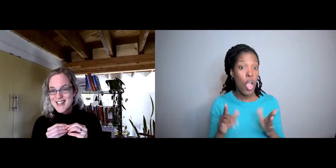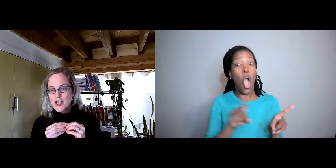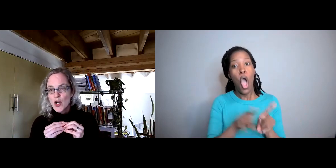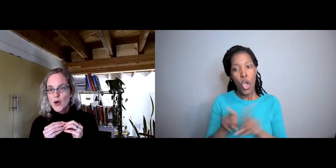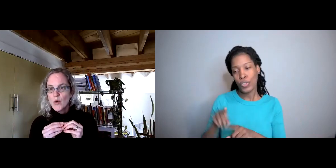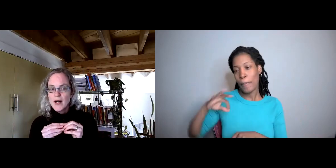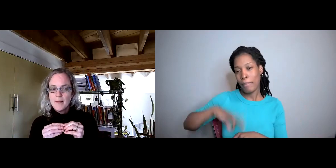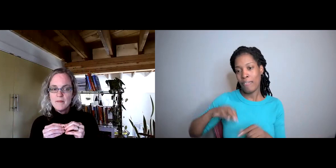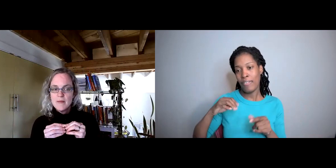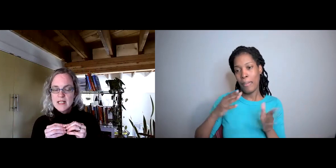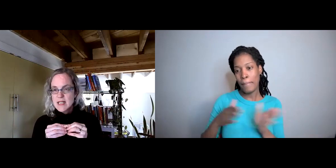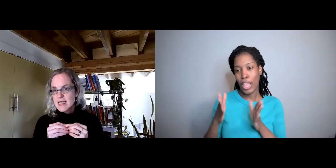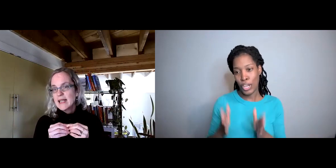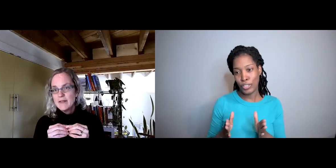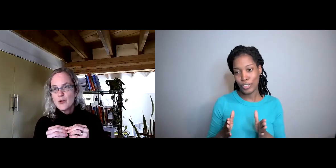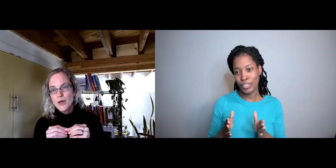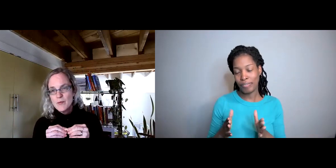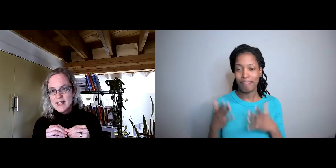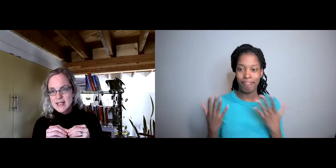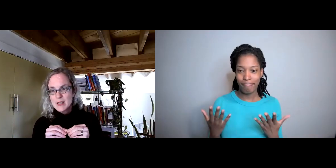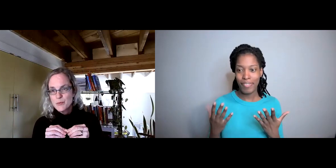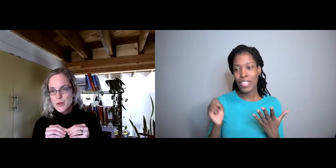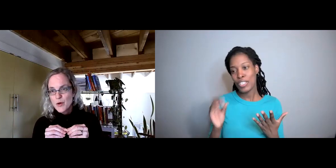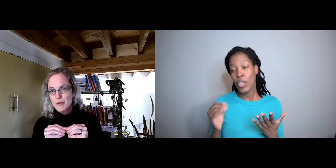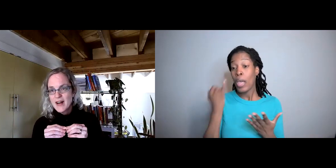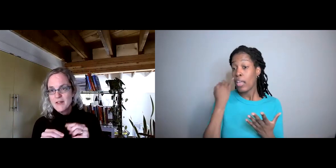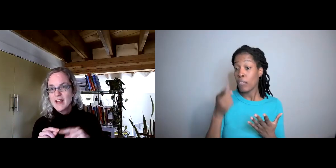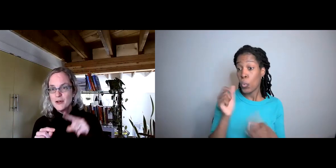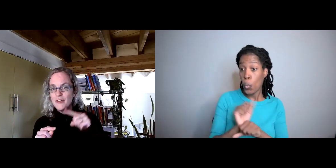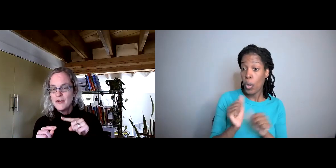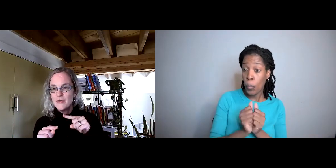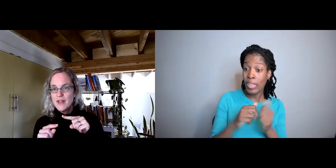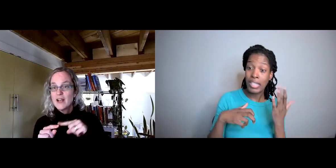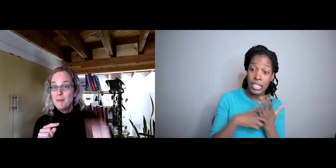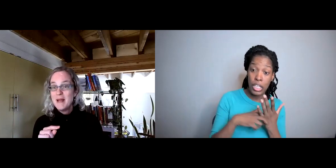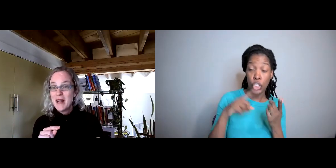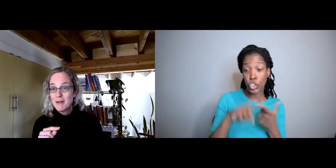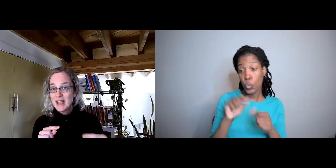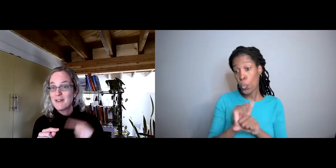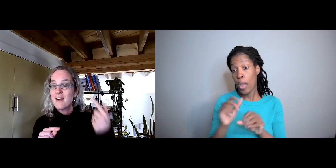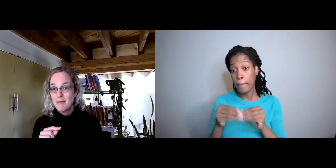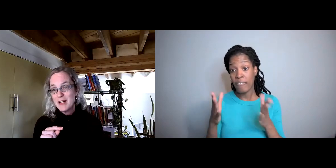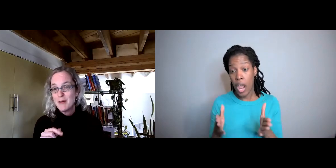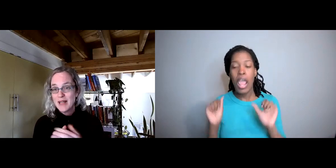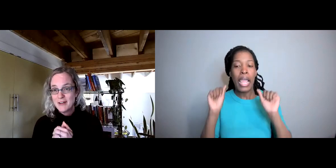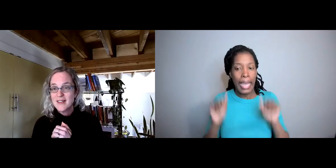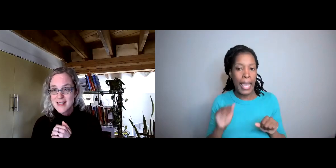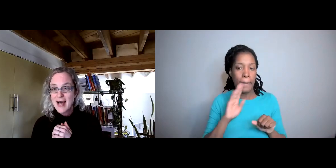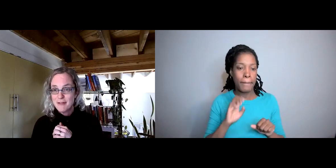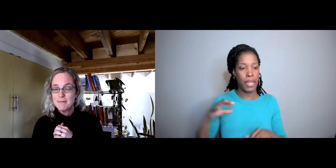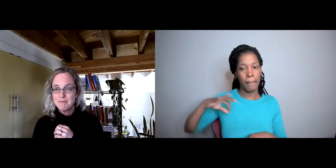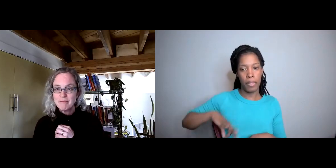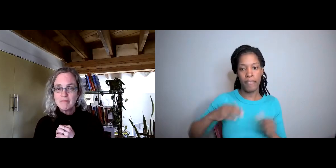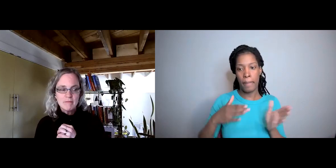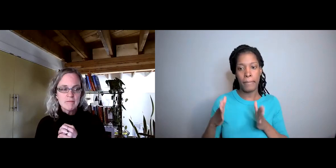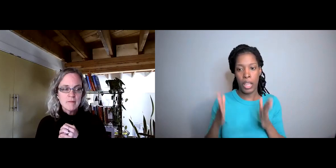So, it's likely if you're working with the ticket to work provider they could be a benefit planner or have a benefit planner on staff.